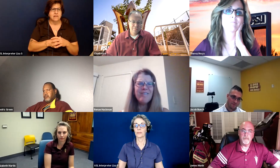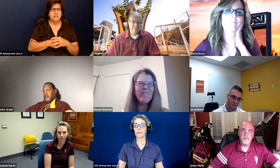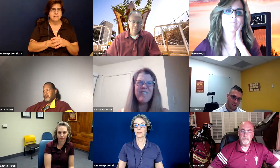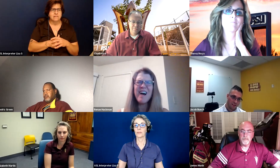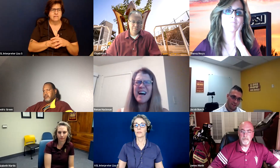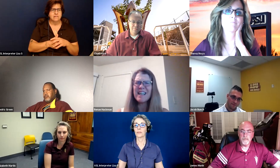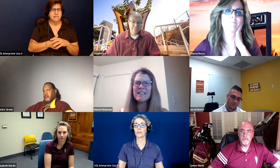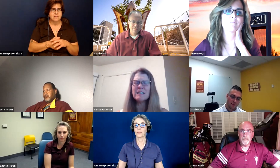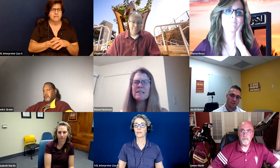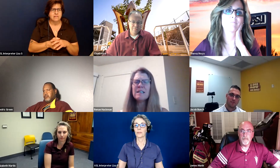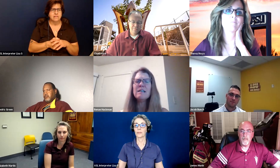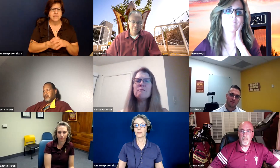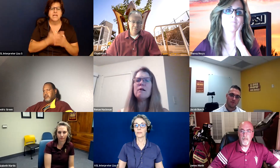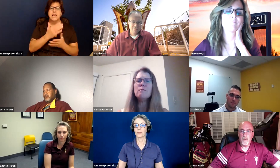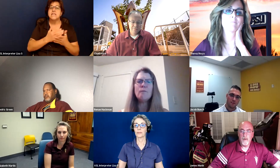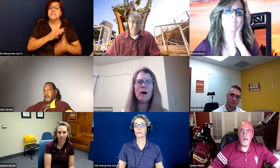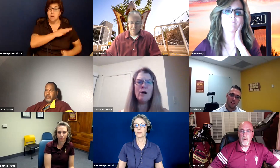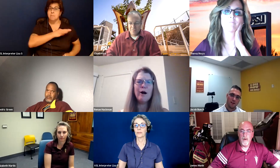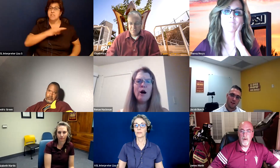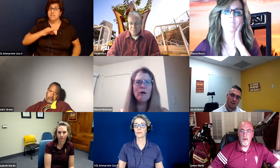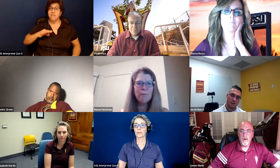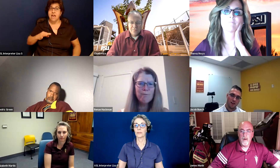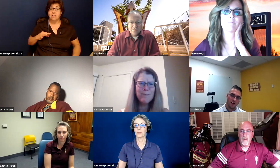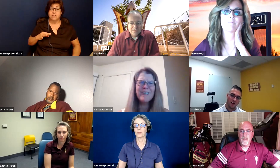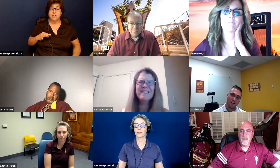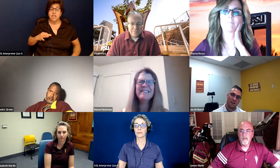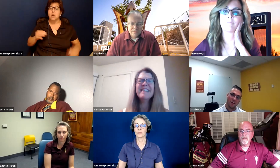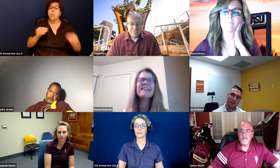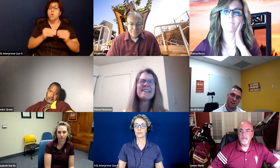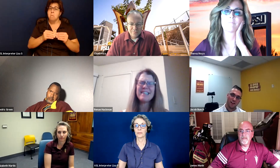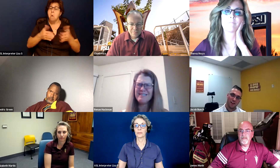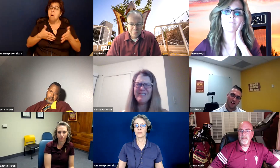some faculty with my communication